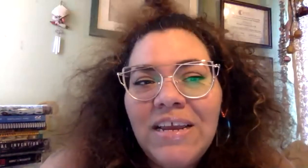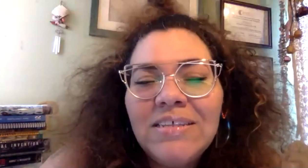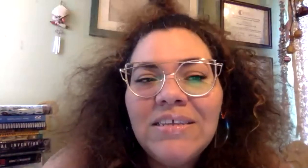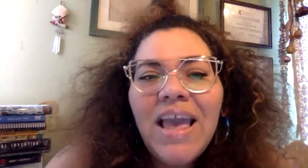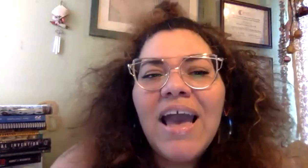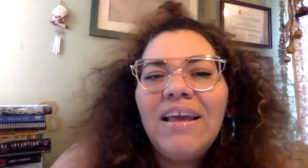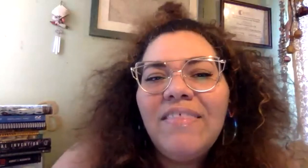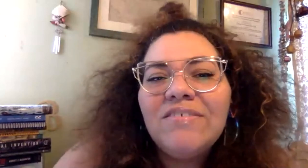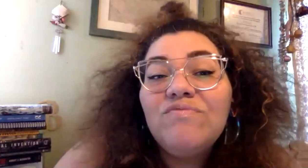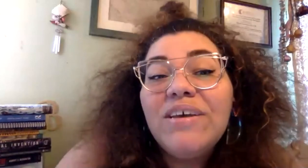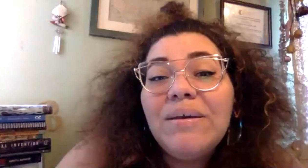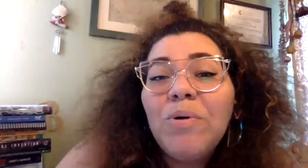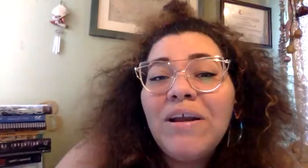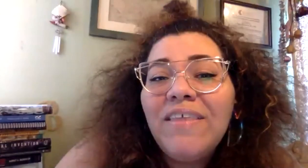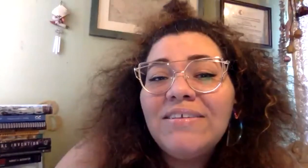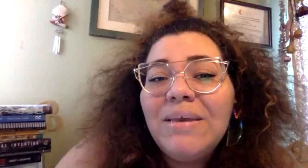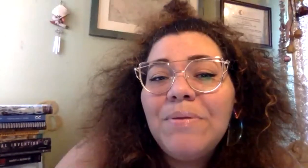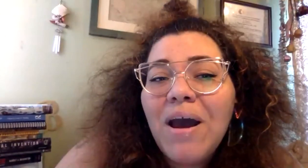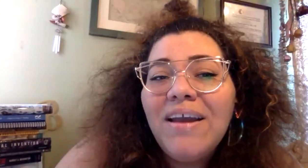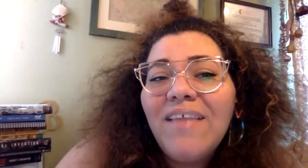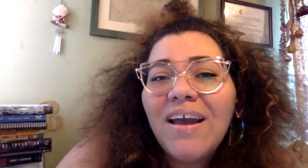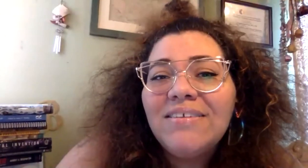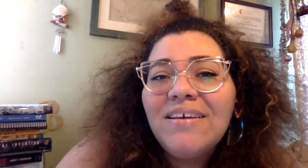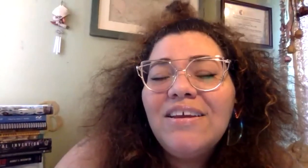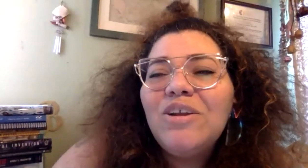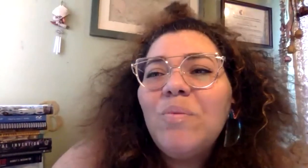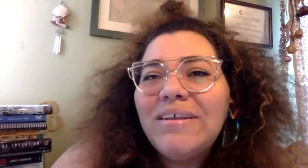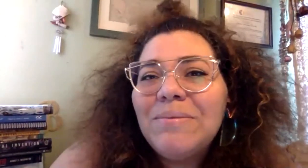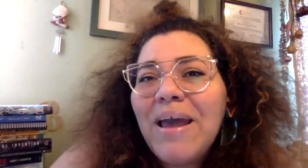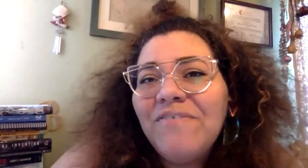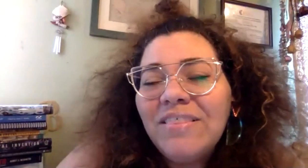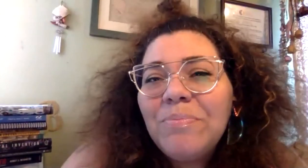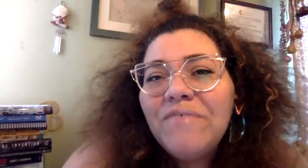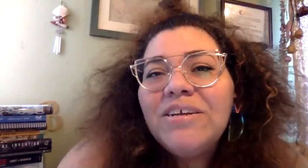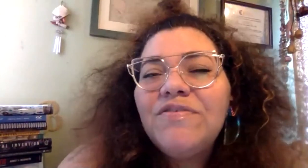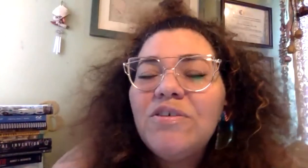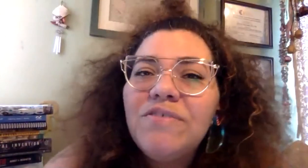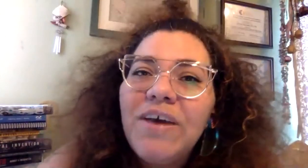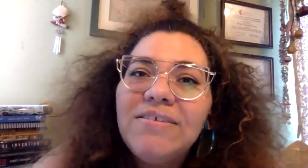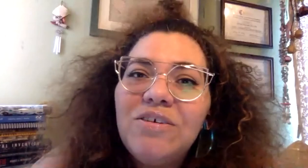And I think it’s a really important thing to keep in mind, you know, what is the benefit and the privilege for those of us who